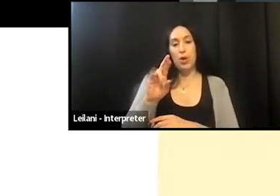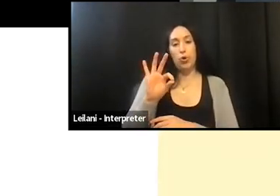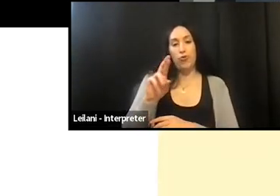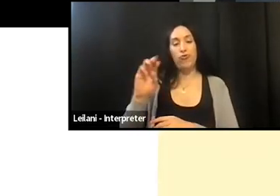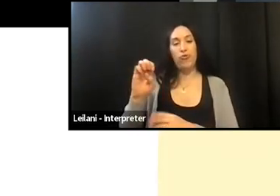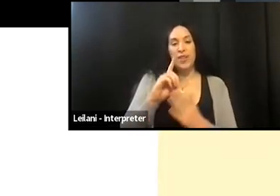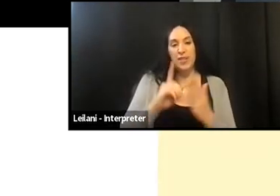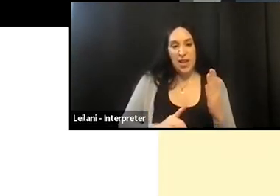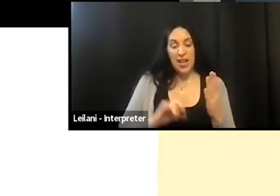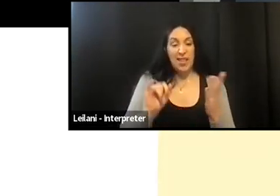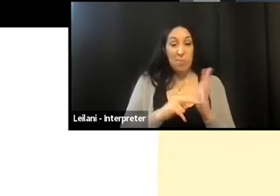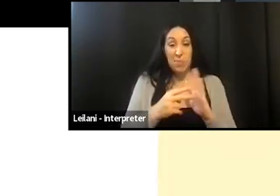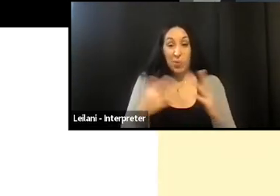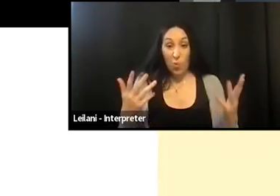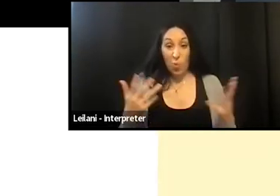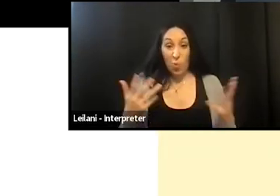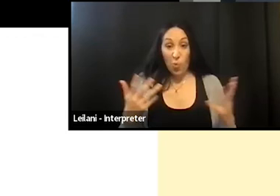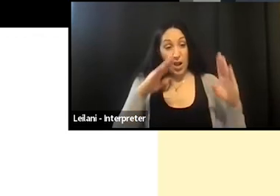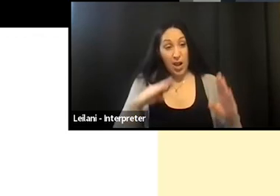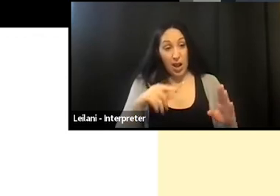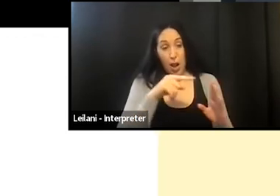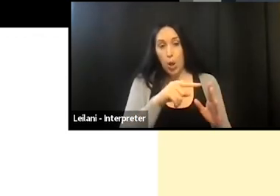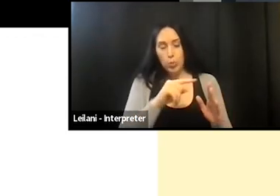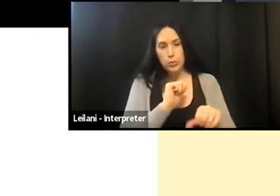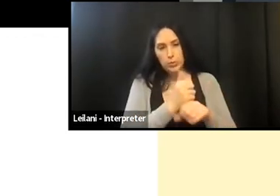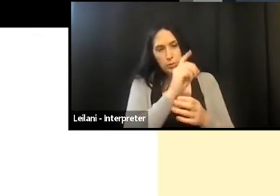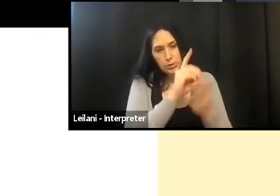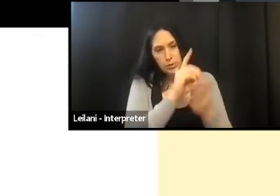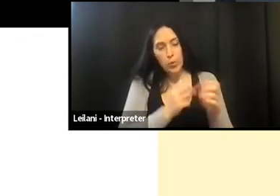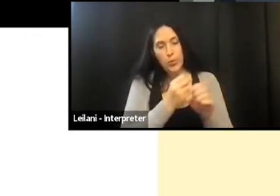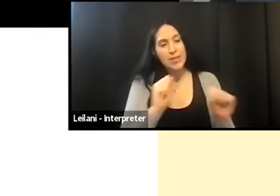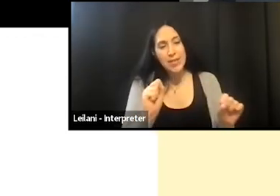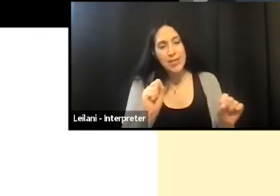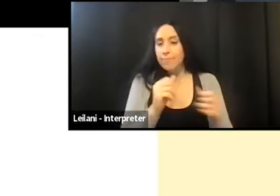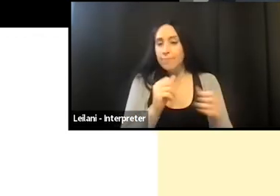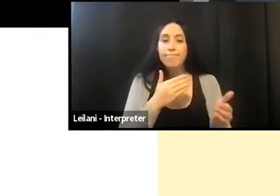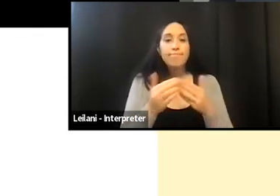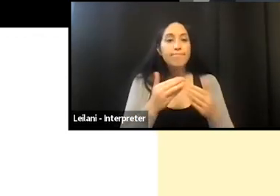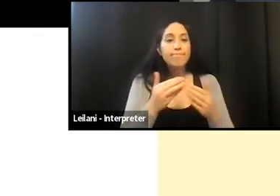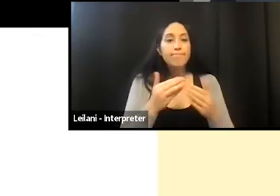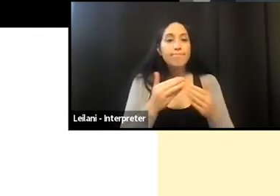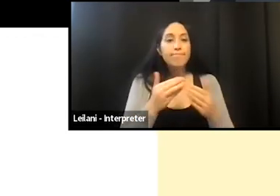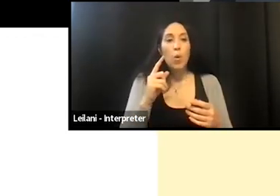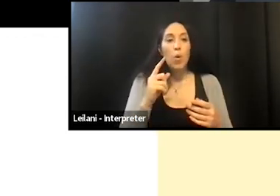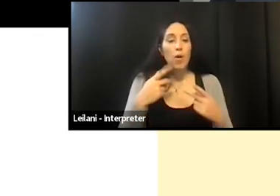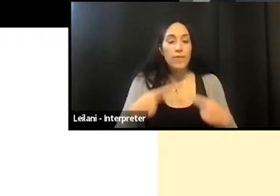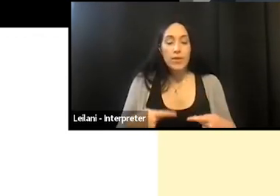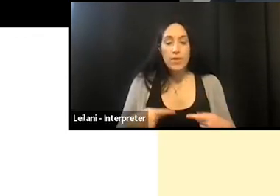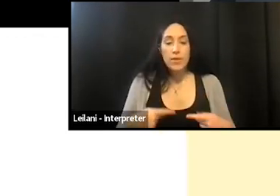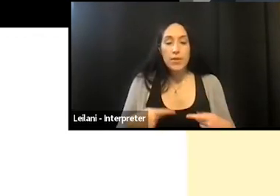to be safe and accessible for anyone regardless of age, physical ability and stature.